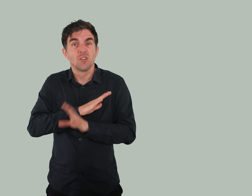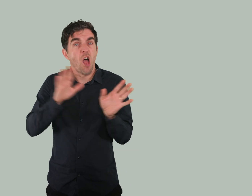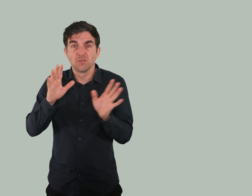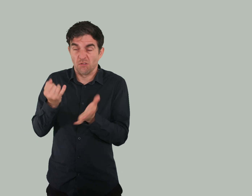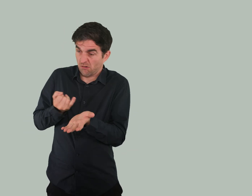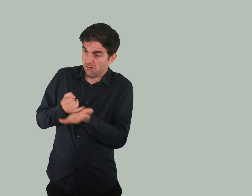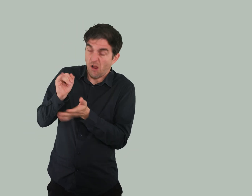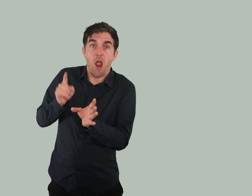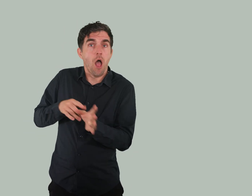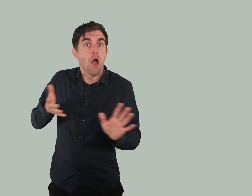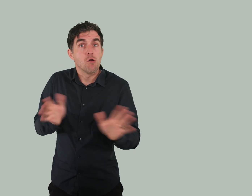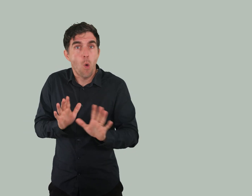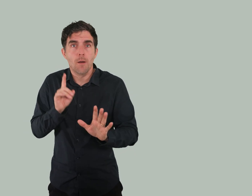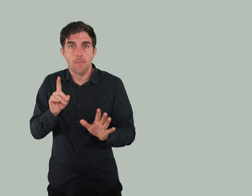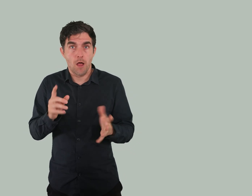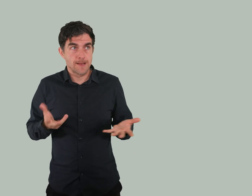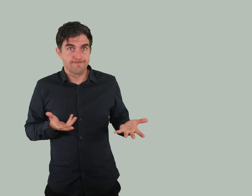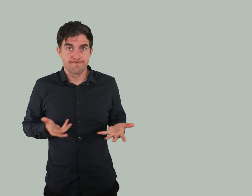This is not an argument against young people.